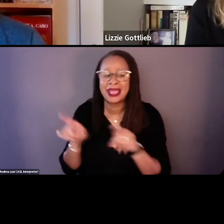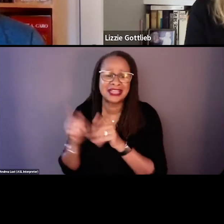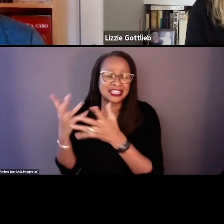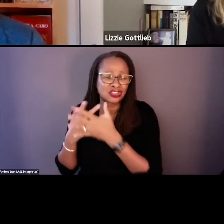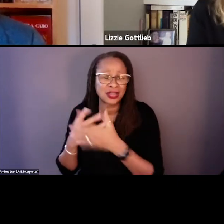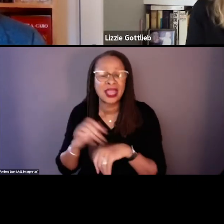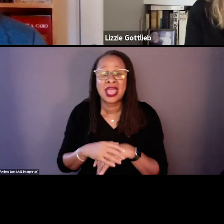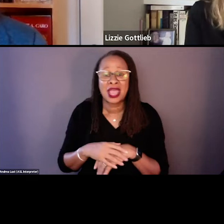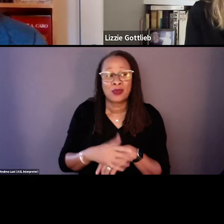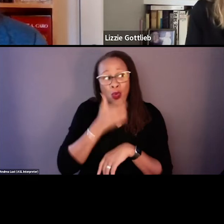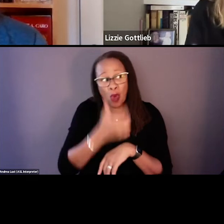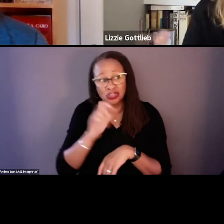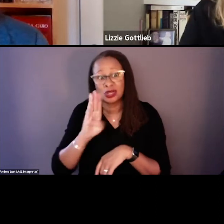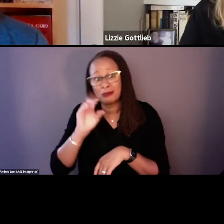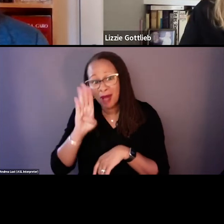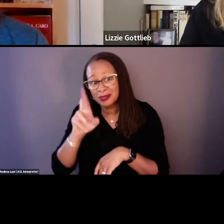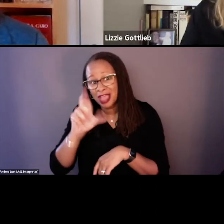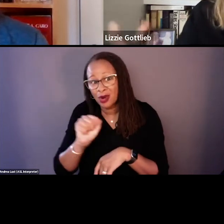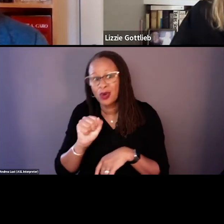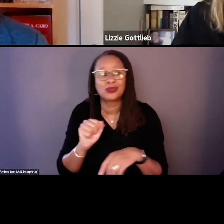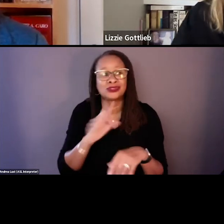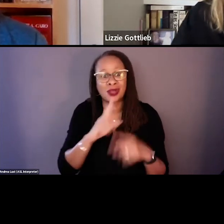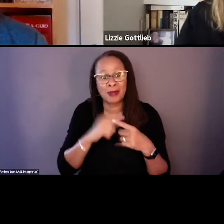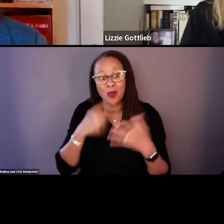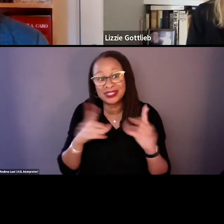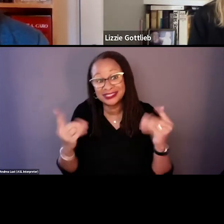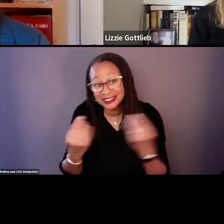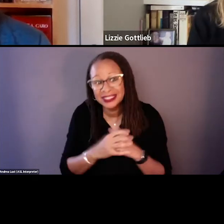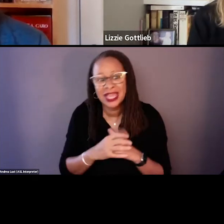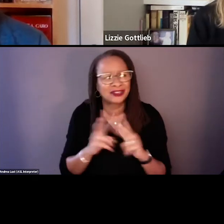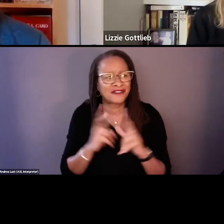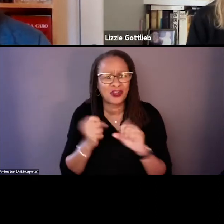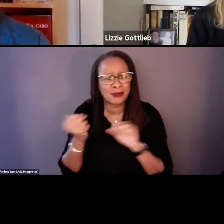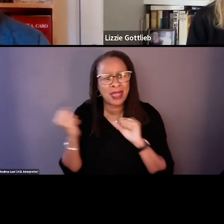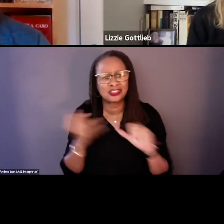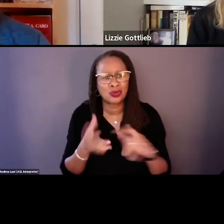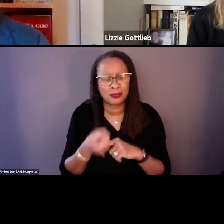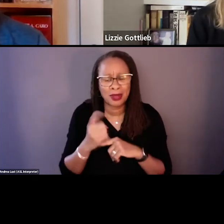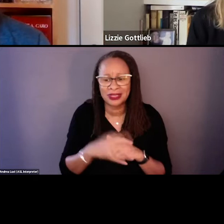And we are sitting there looking at those shadows, watching Bob Caro talk about what he had done. It was pretty magical.